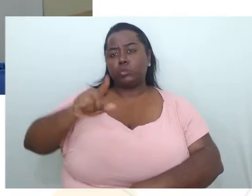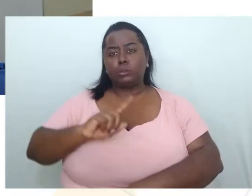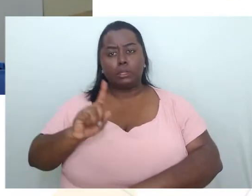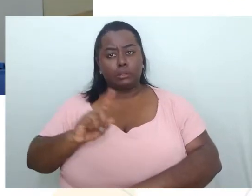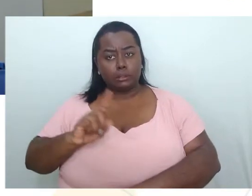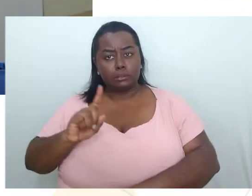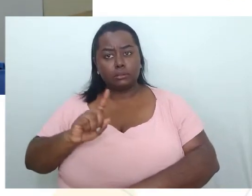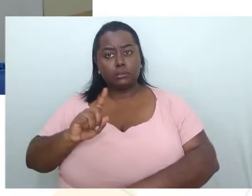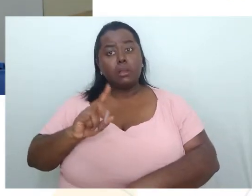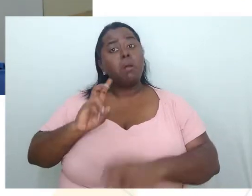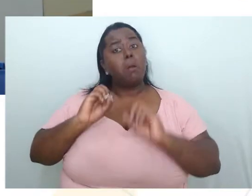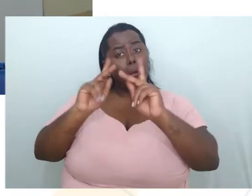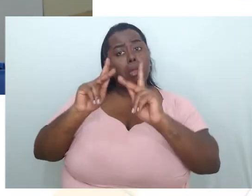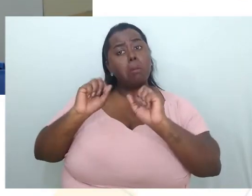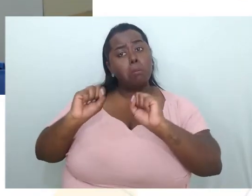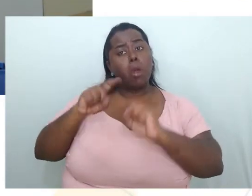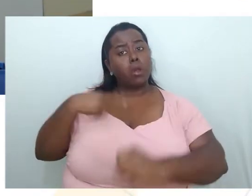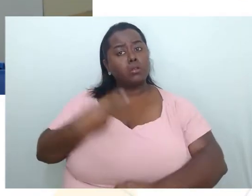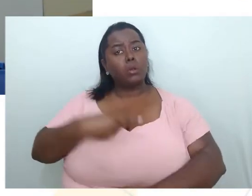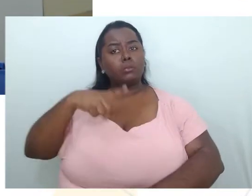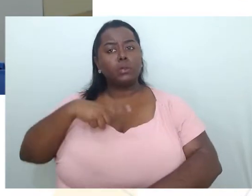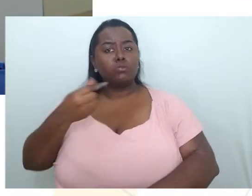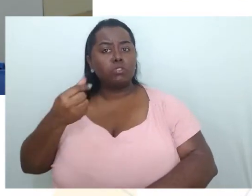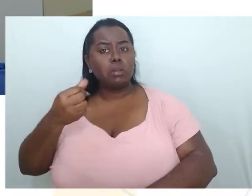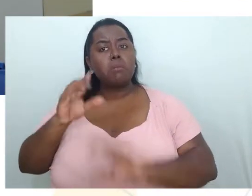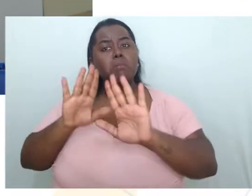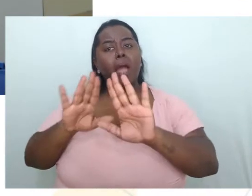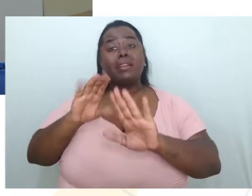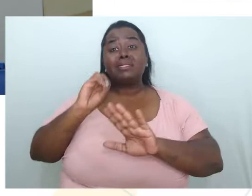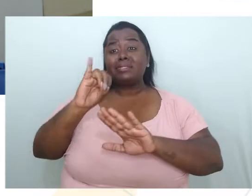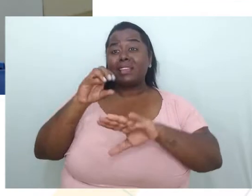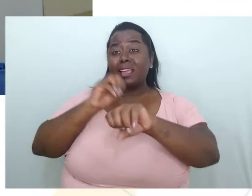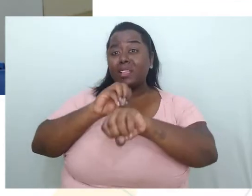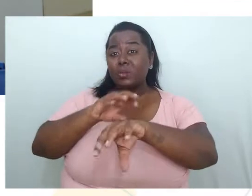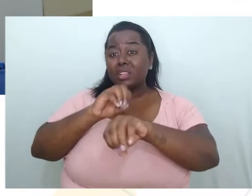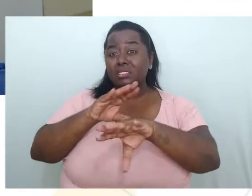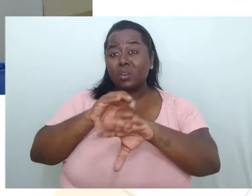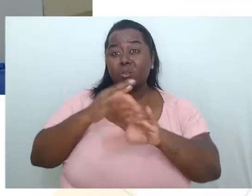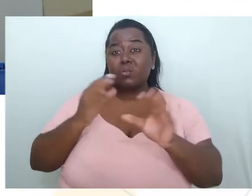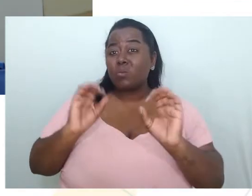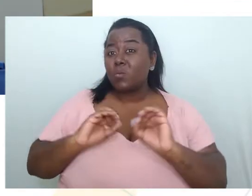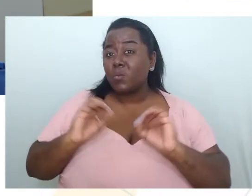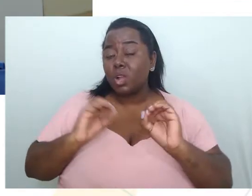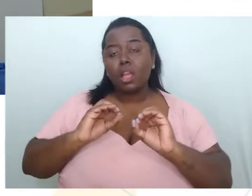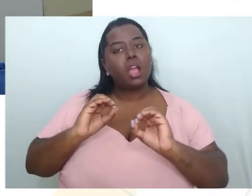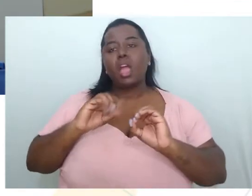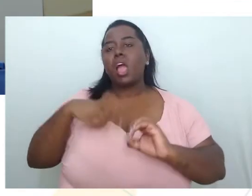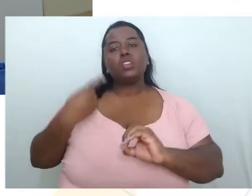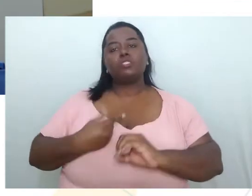had the money but still, you know, without education you will not be participating in these kinds of conversations, in these kinds of